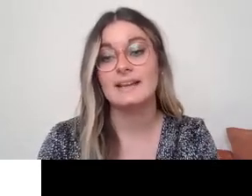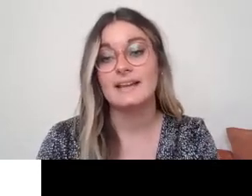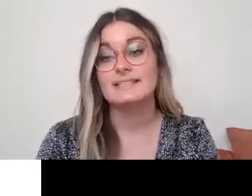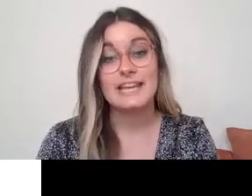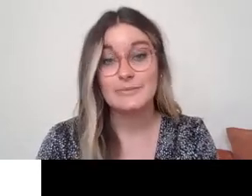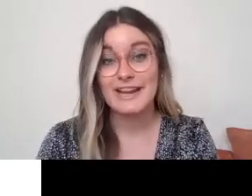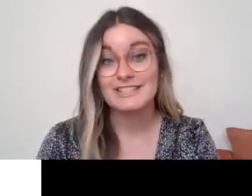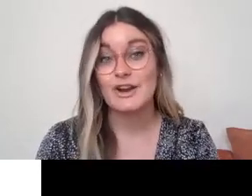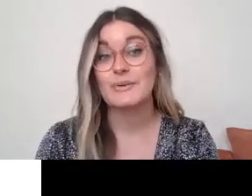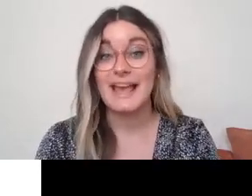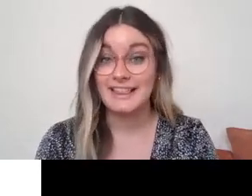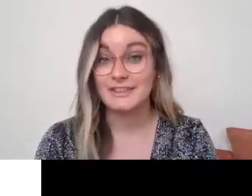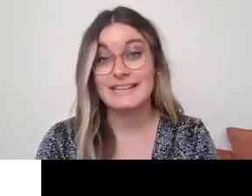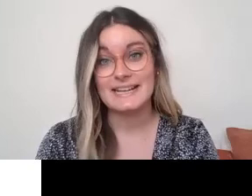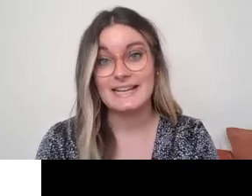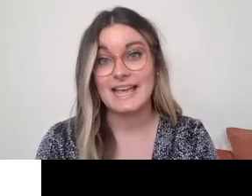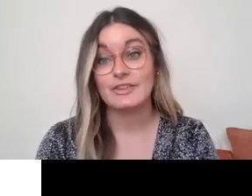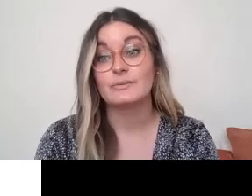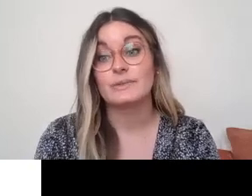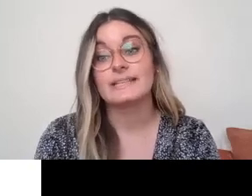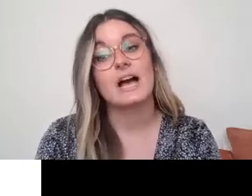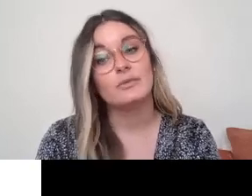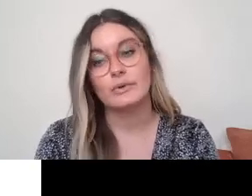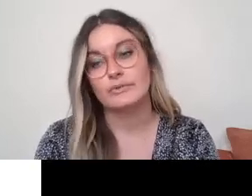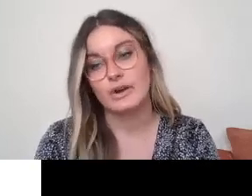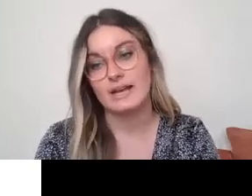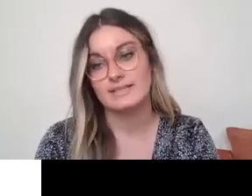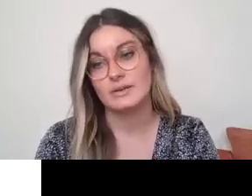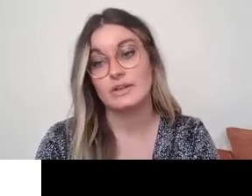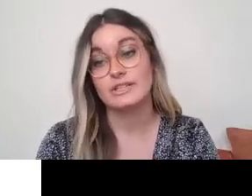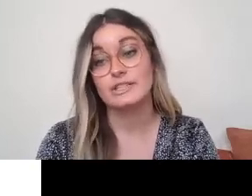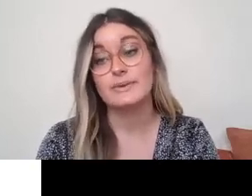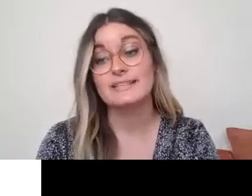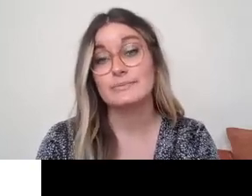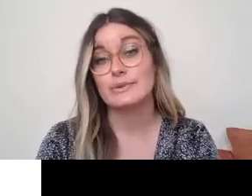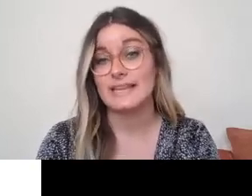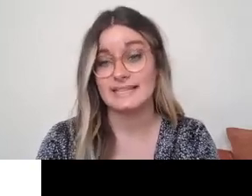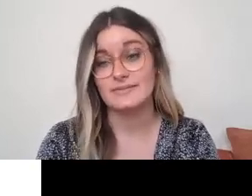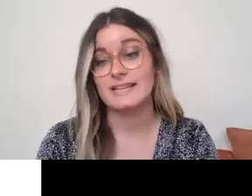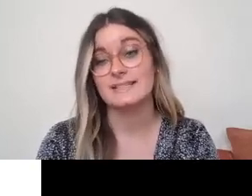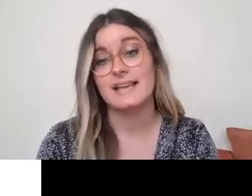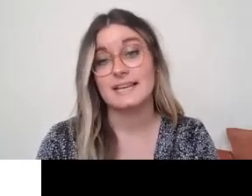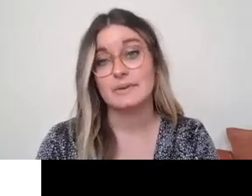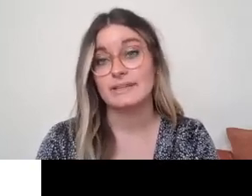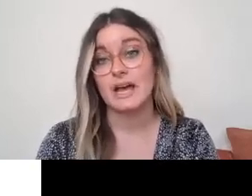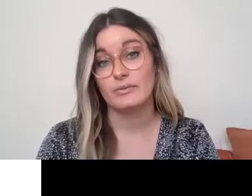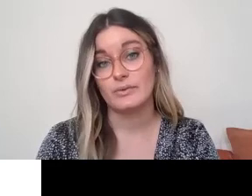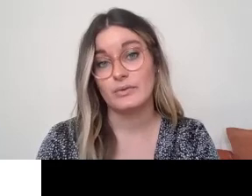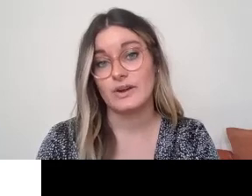taking breaks are OK and they're needed and they're really helpful for us or doing some breathing activities can be really helpful for us